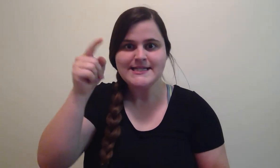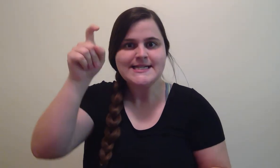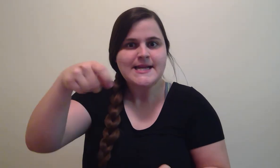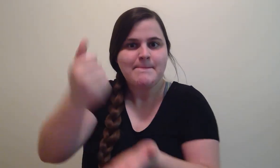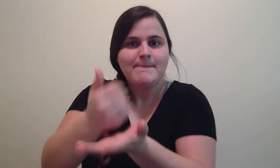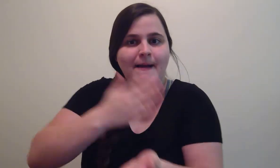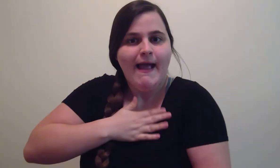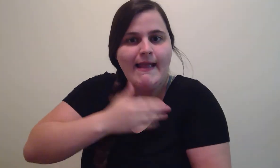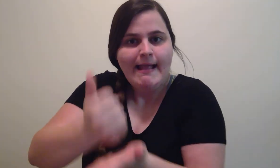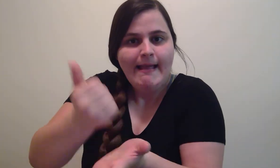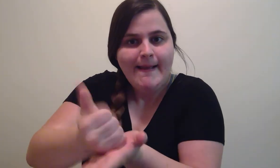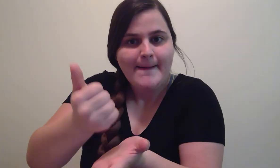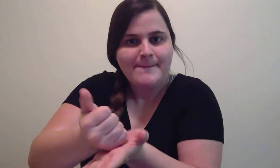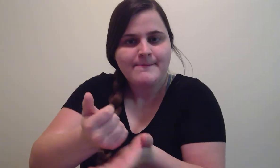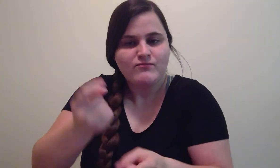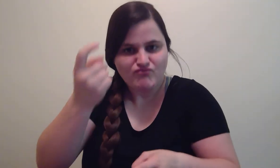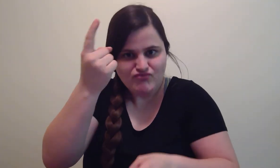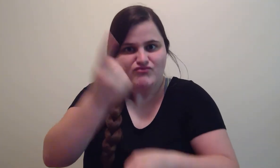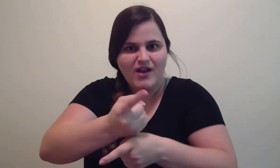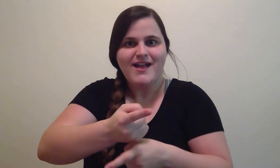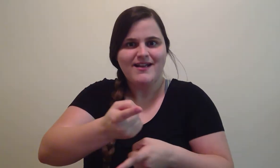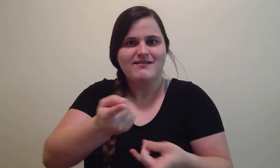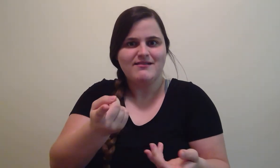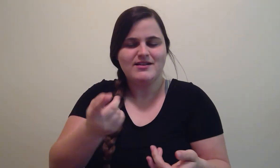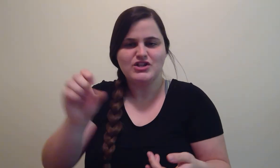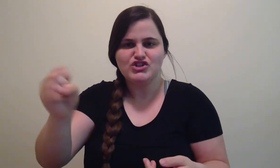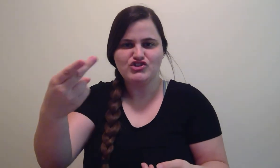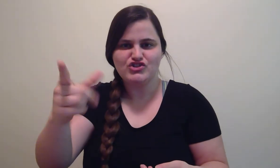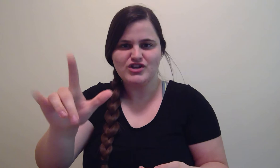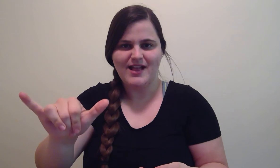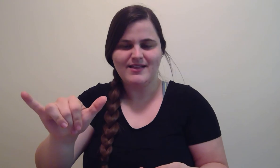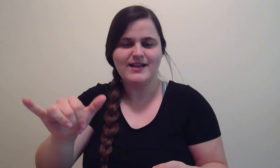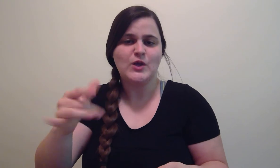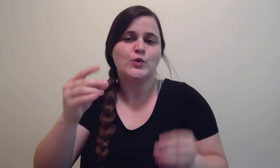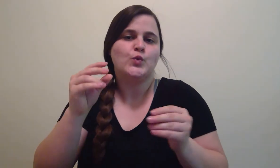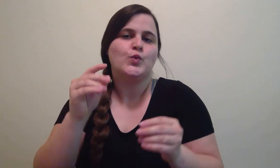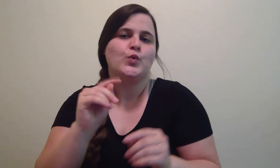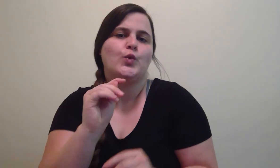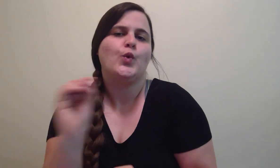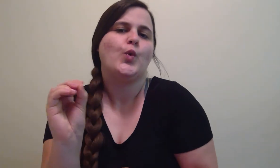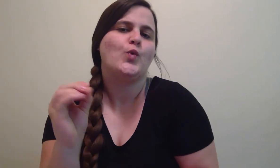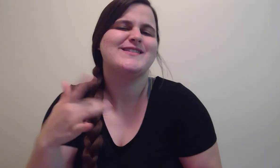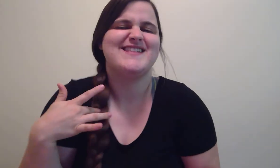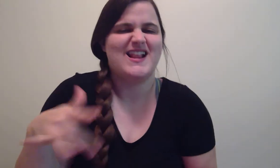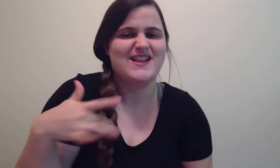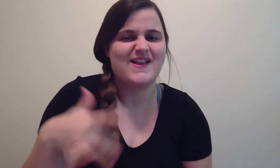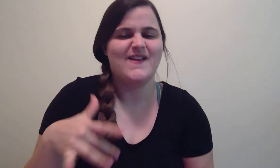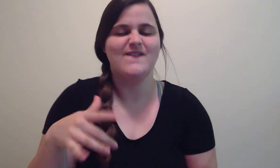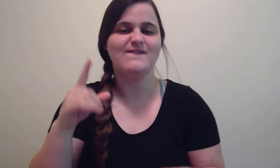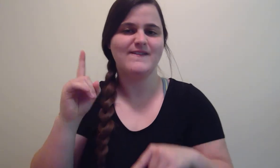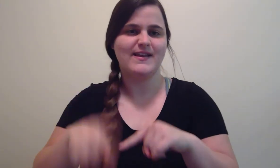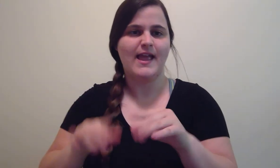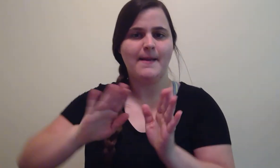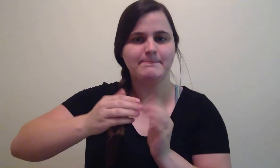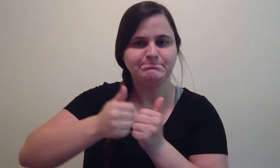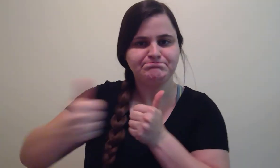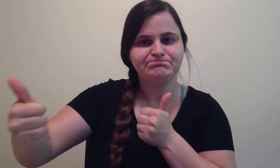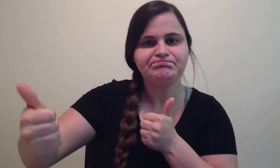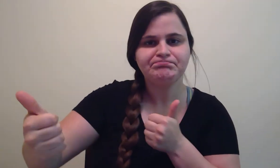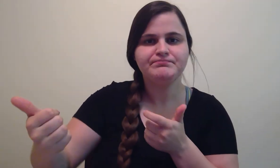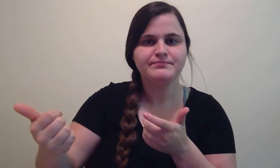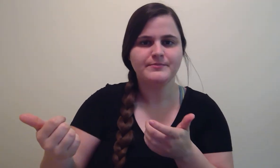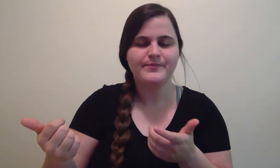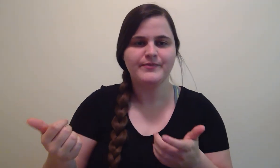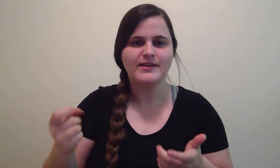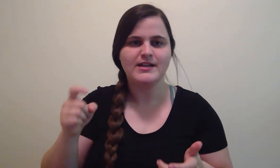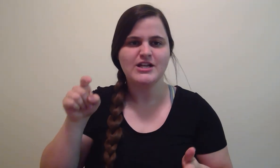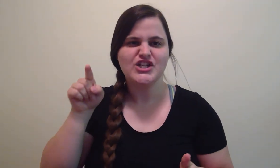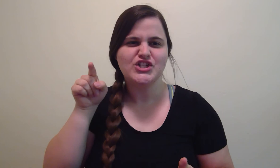he needed my help. Absolutely, that's what it had to be! Shelly Stalls was too delicate to shake off,